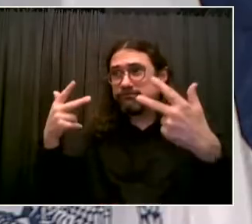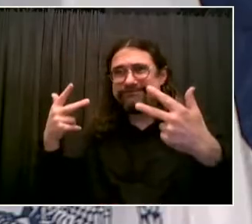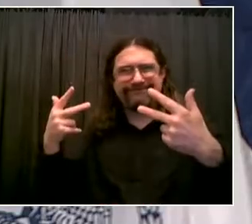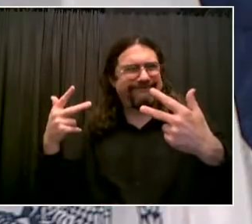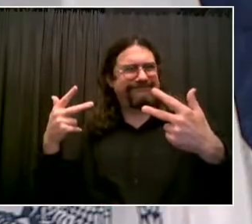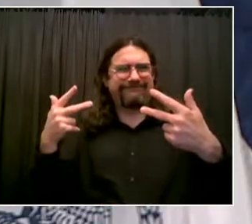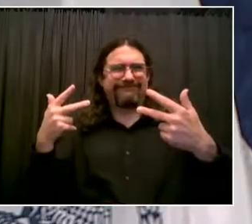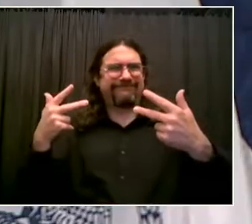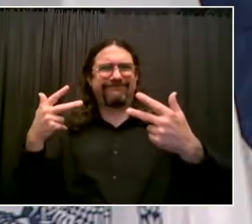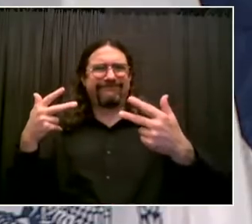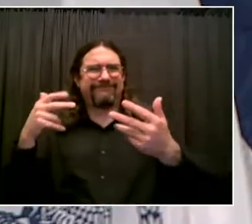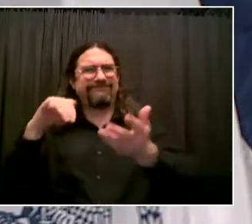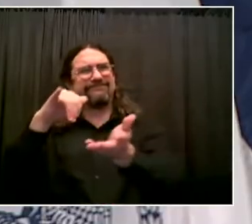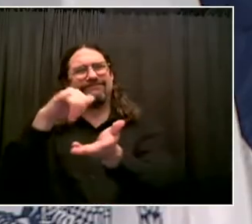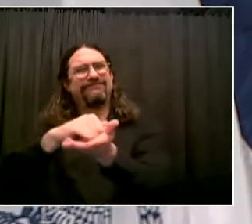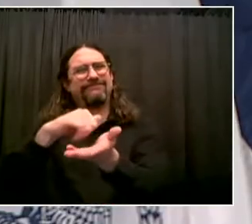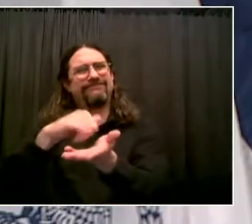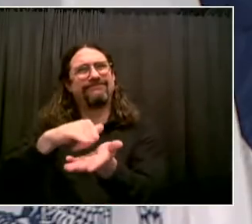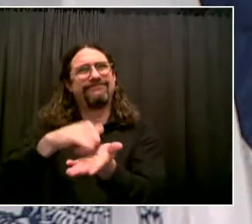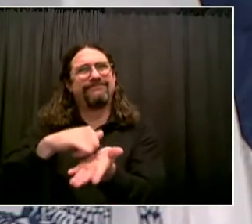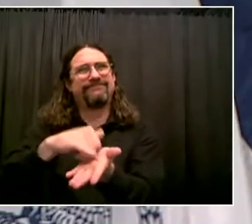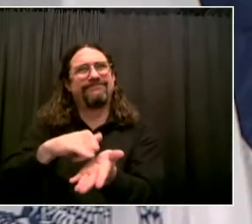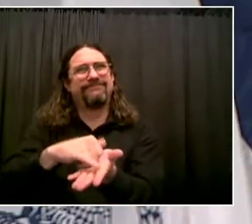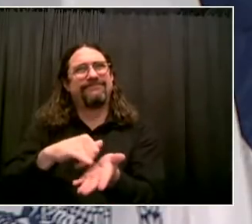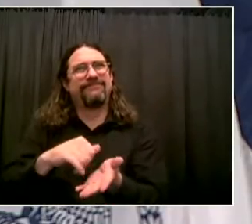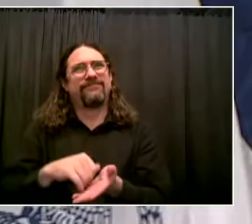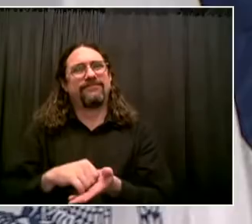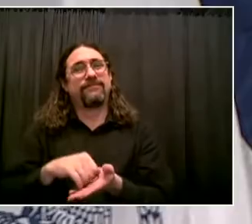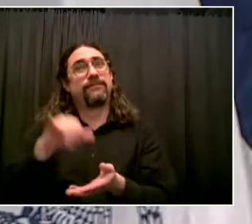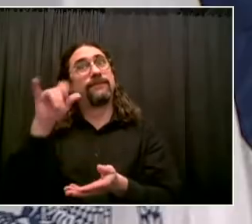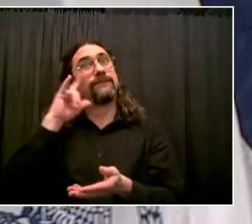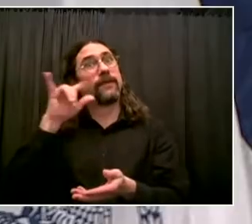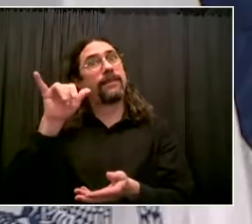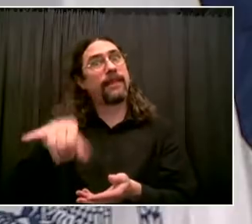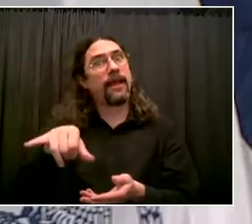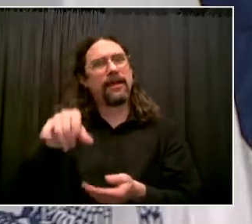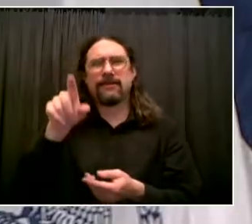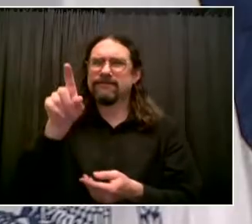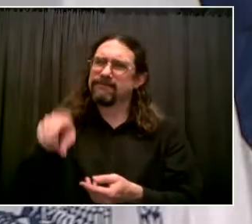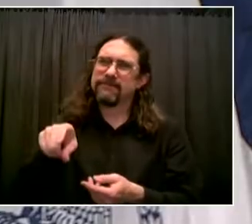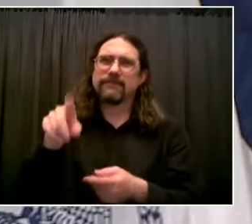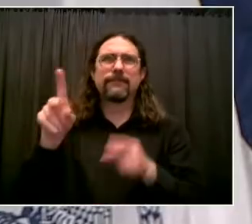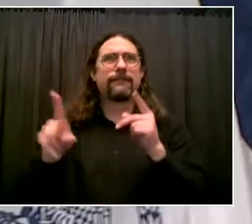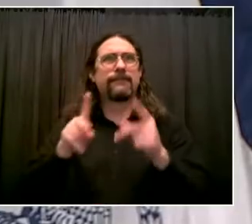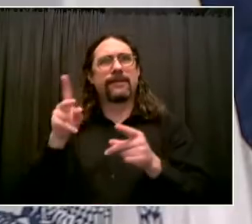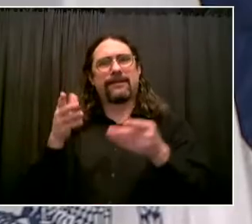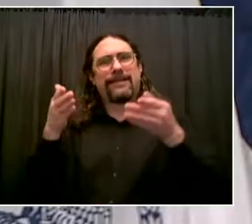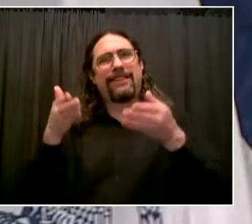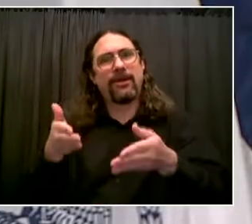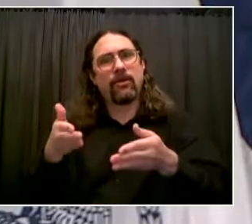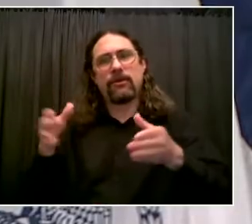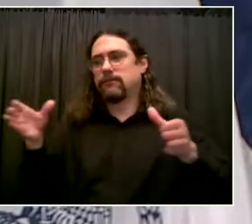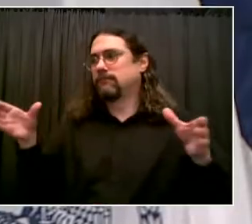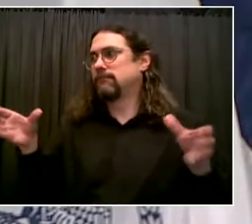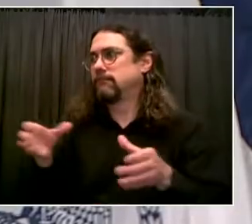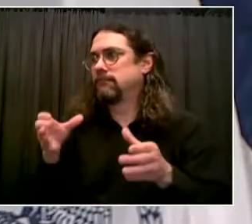A VERY HUMAN EFFORT, USE THE PHRASE IT TAKES A VILLAGE EARLIER THINK THE EPITOME OF